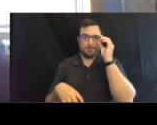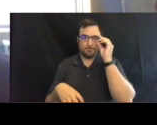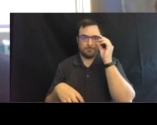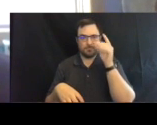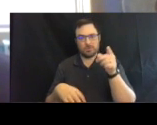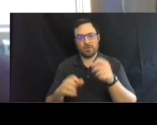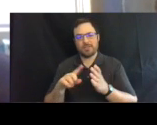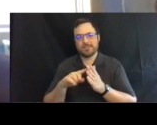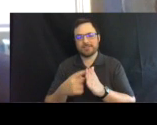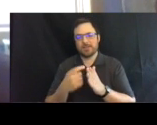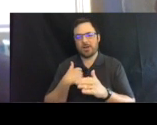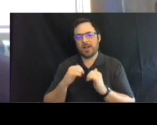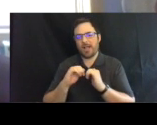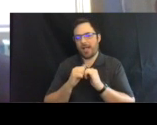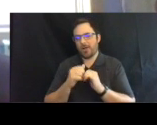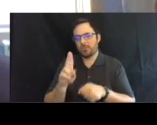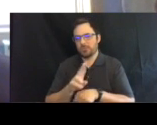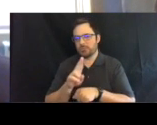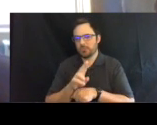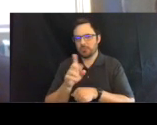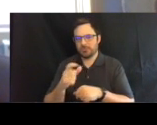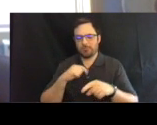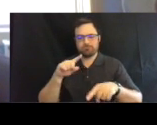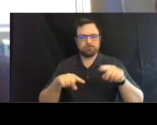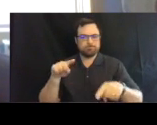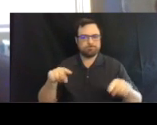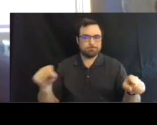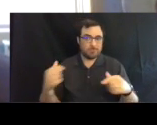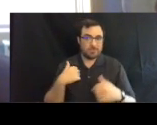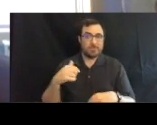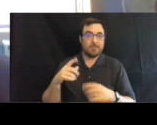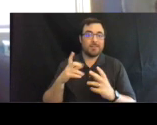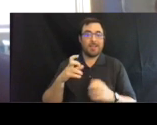with ways to use them for some of the super segmentals like duration